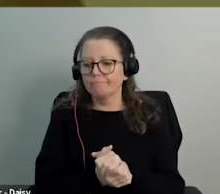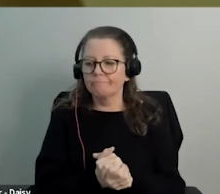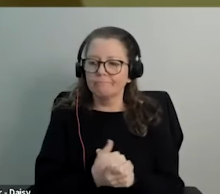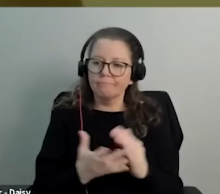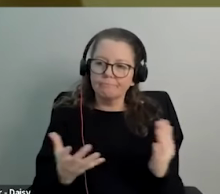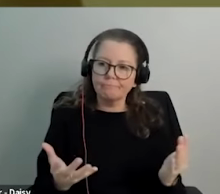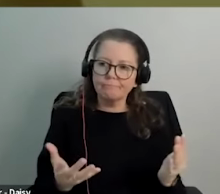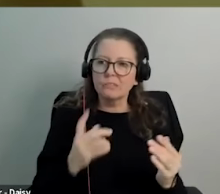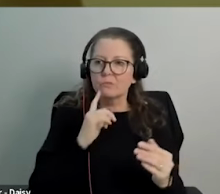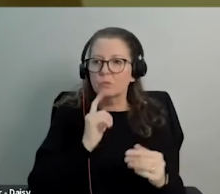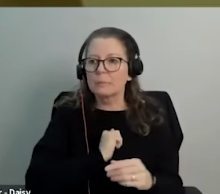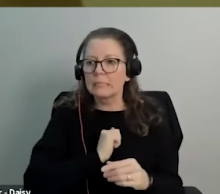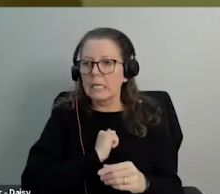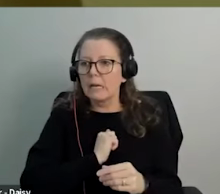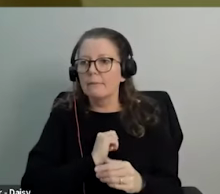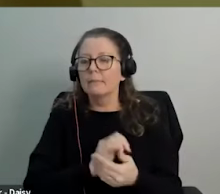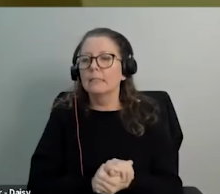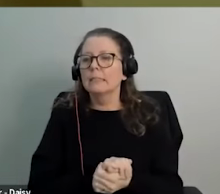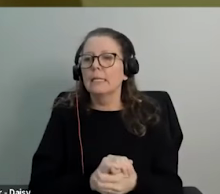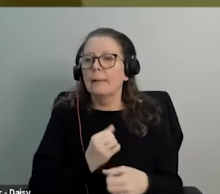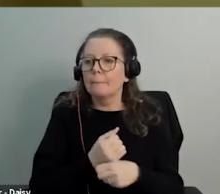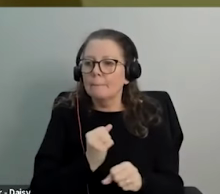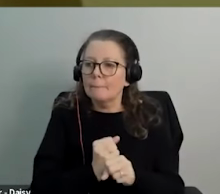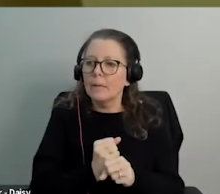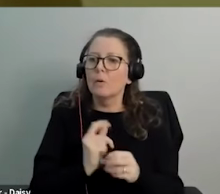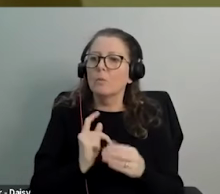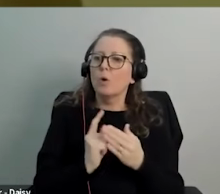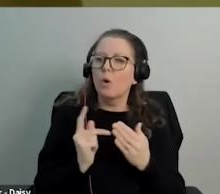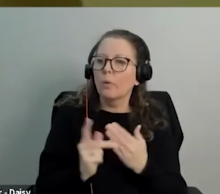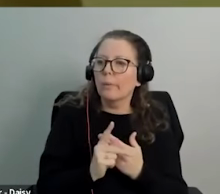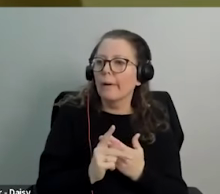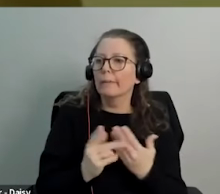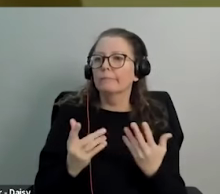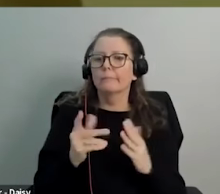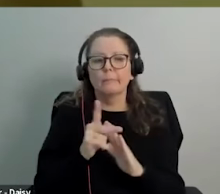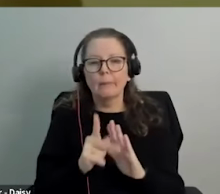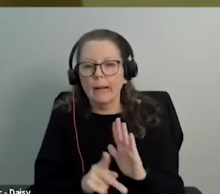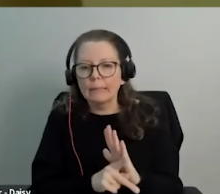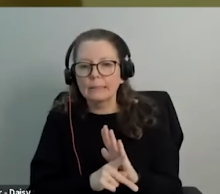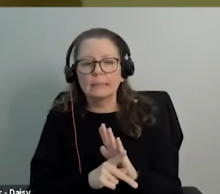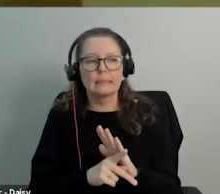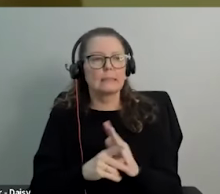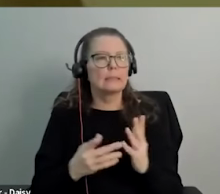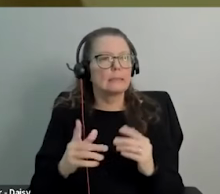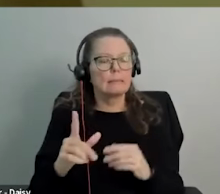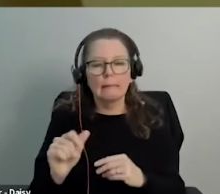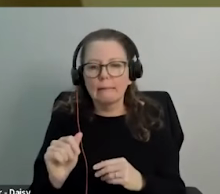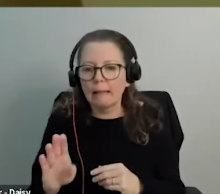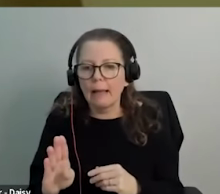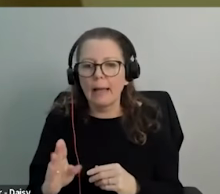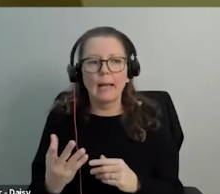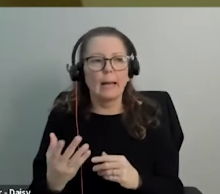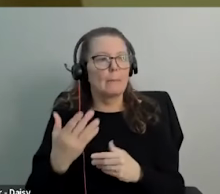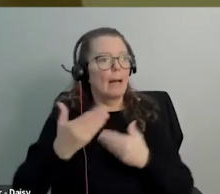creating a program, creating a policy, creating a lab, hiring amazing people